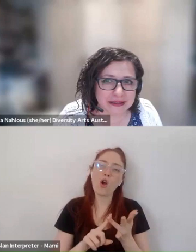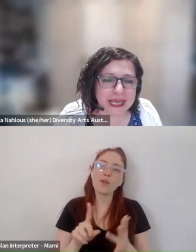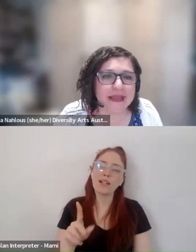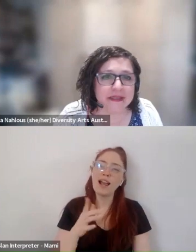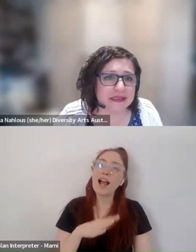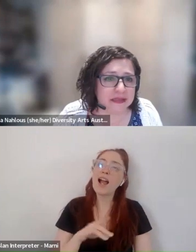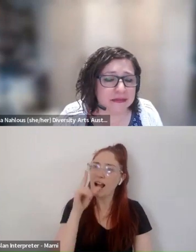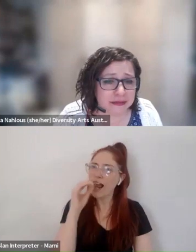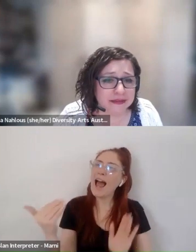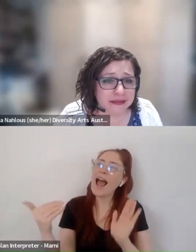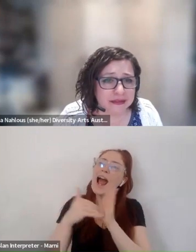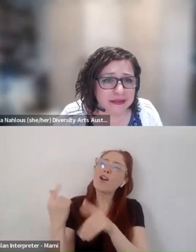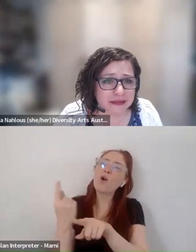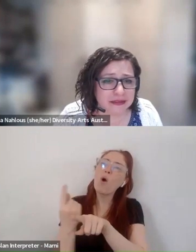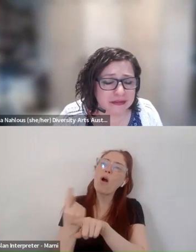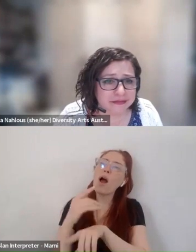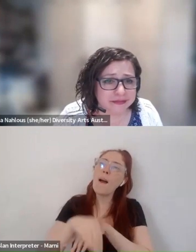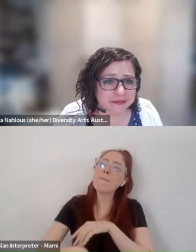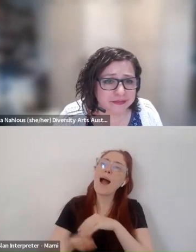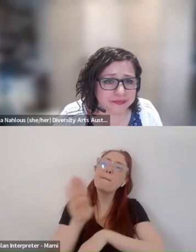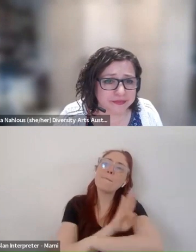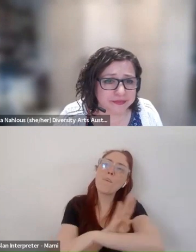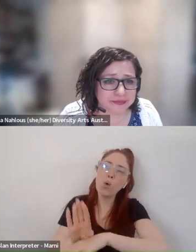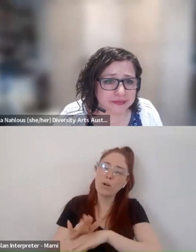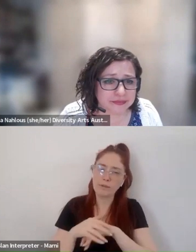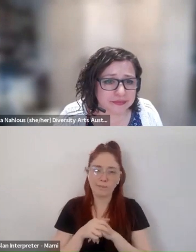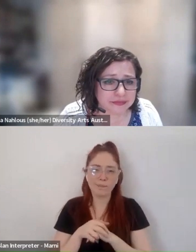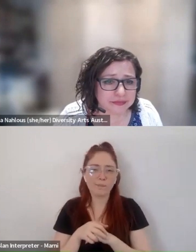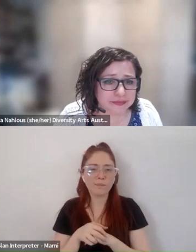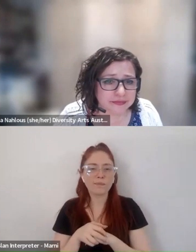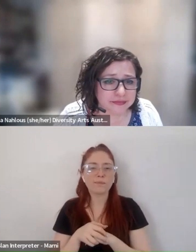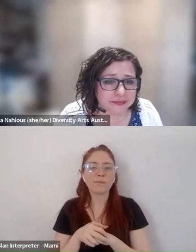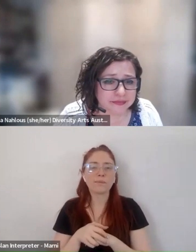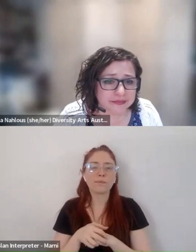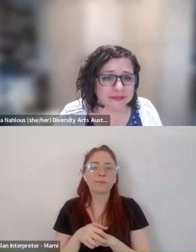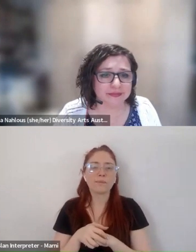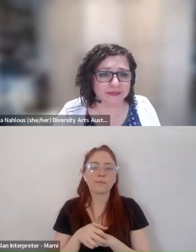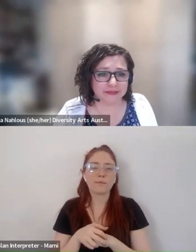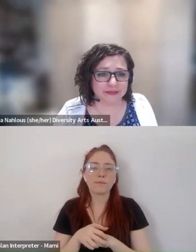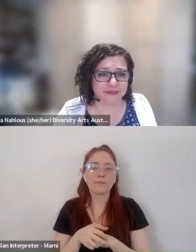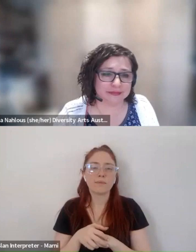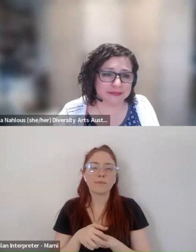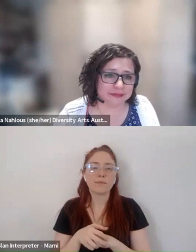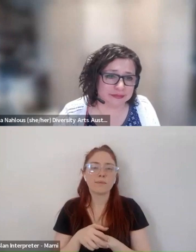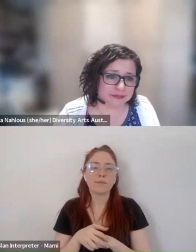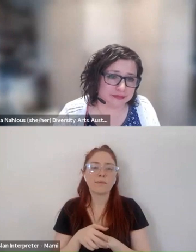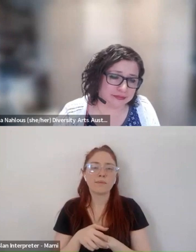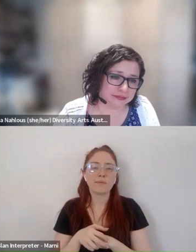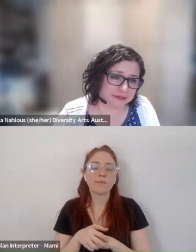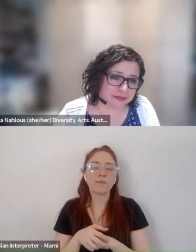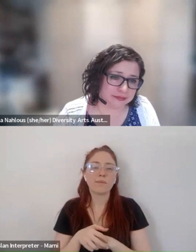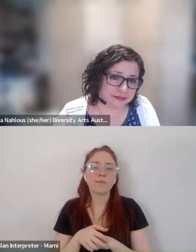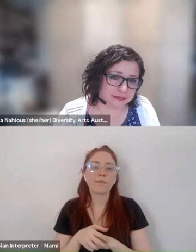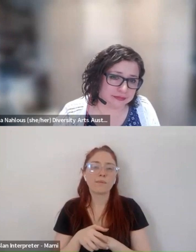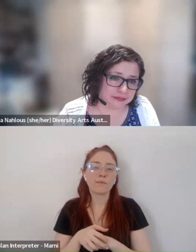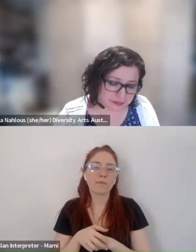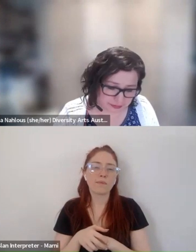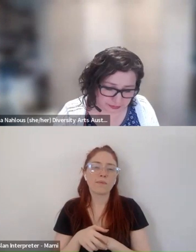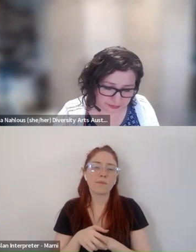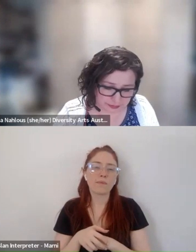Yes, just for people to bear in mind that it is mostly the same people who have it, in particular in the arts, but